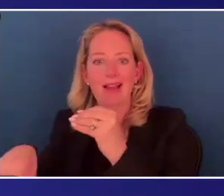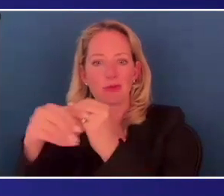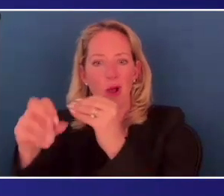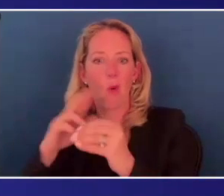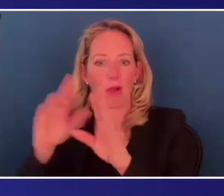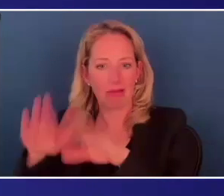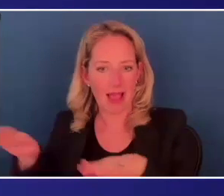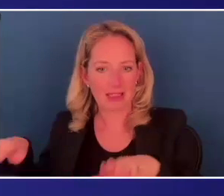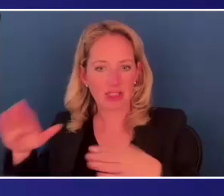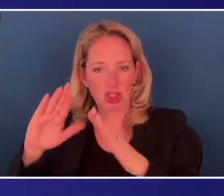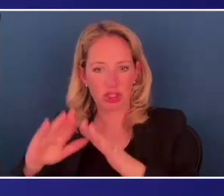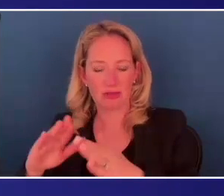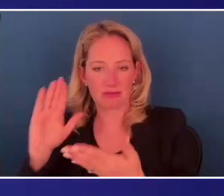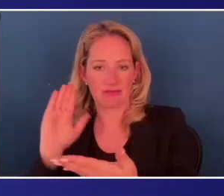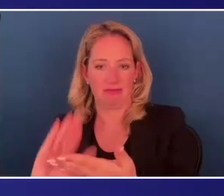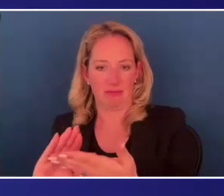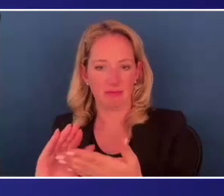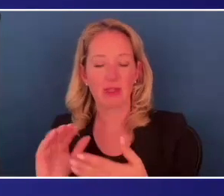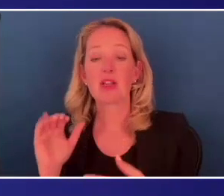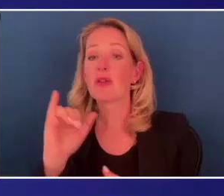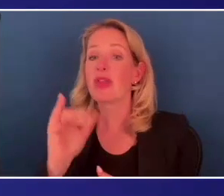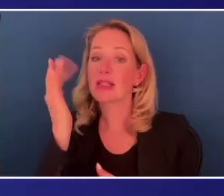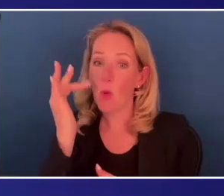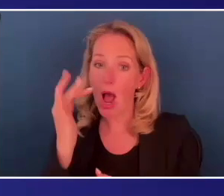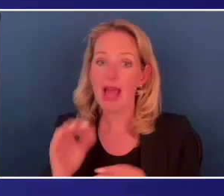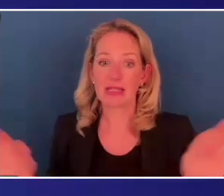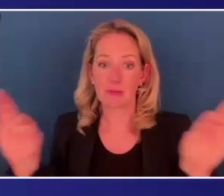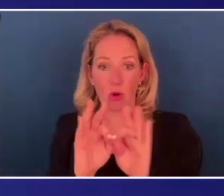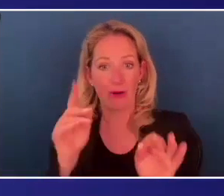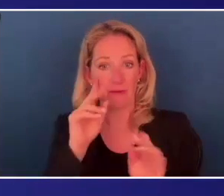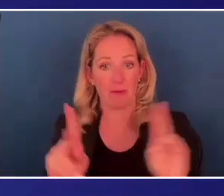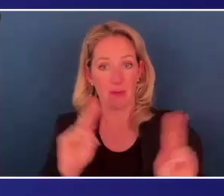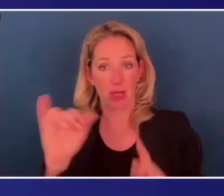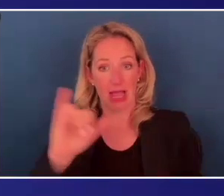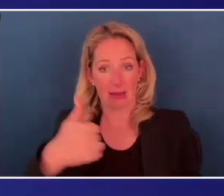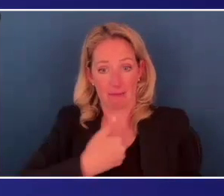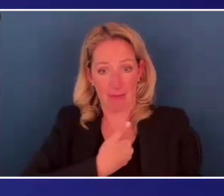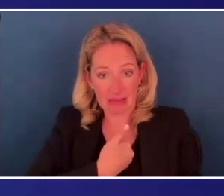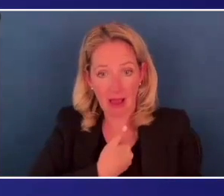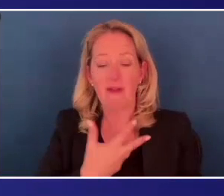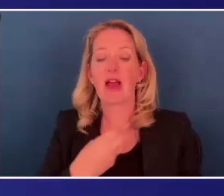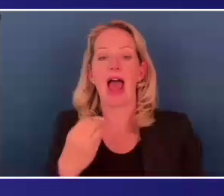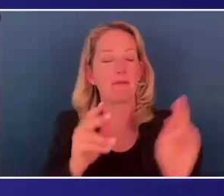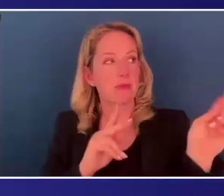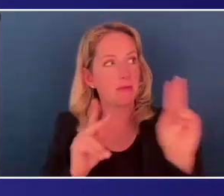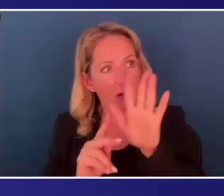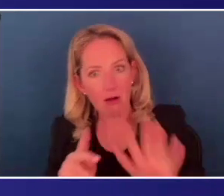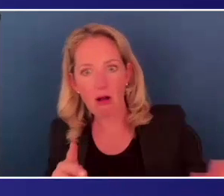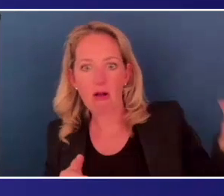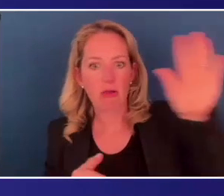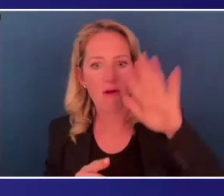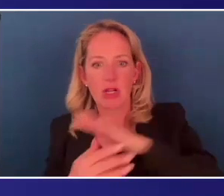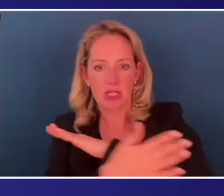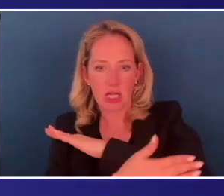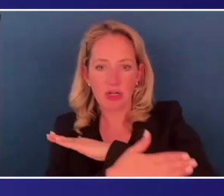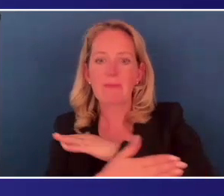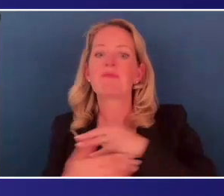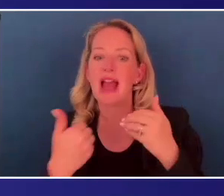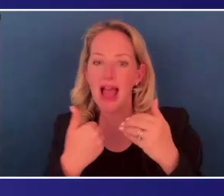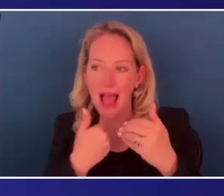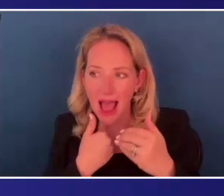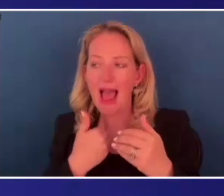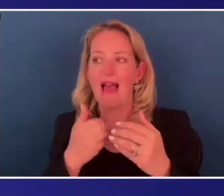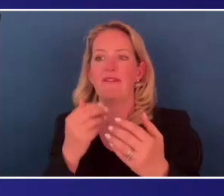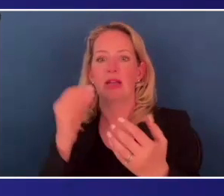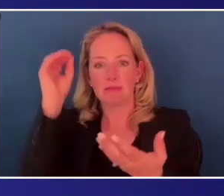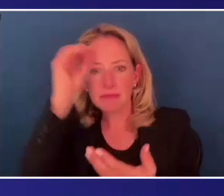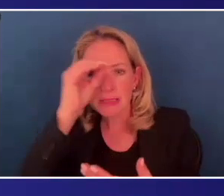And that's why it's so important for people like me and people all across this country to have a state in creating the rules that will govern ourselves.